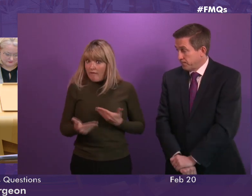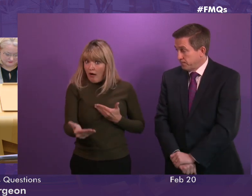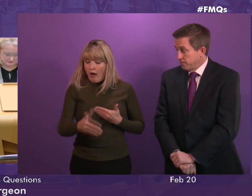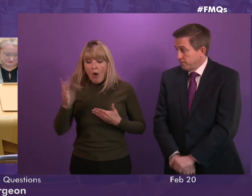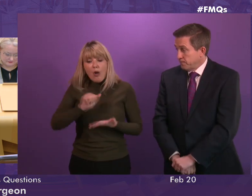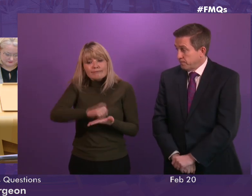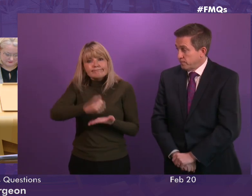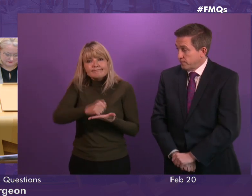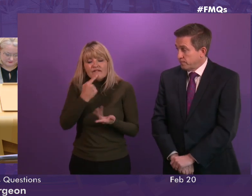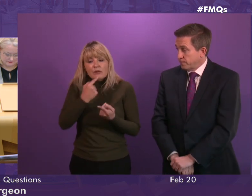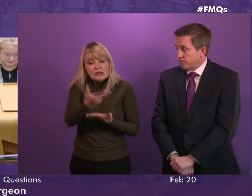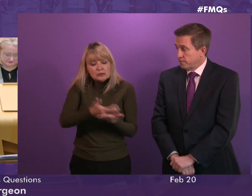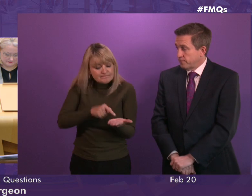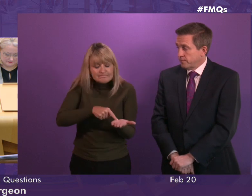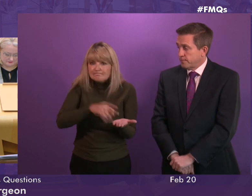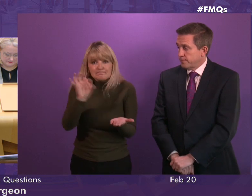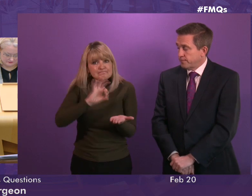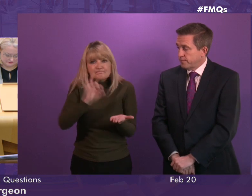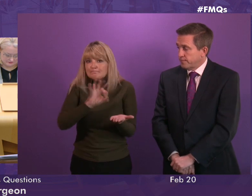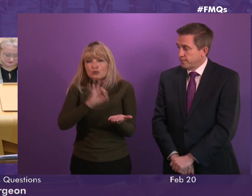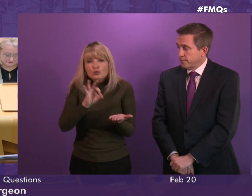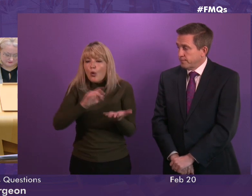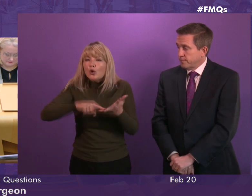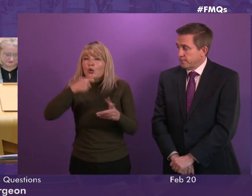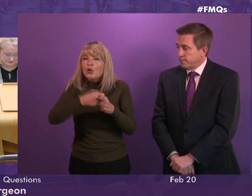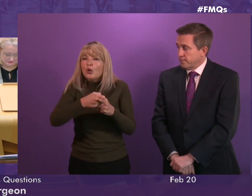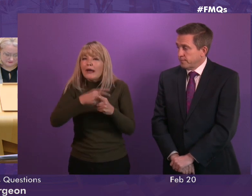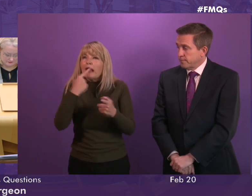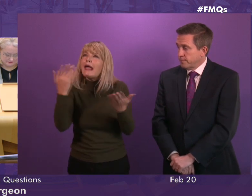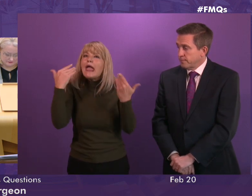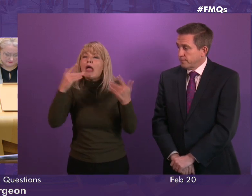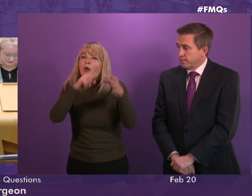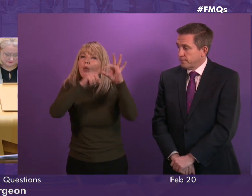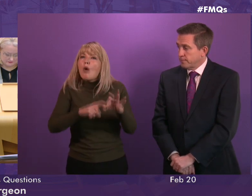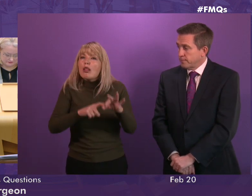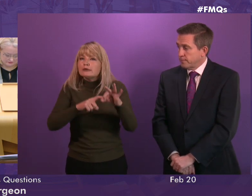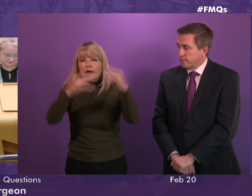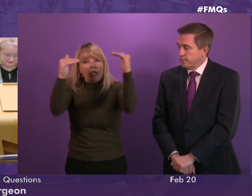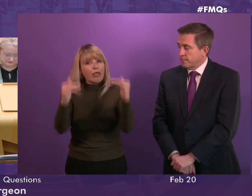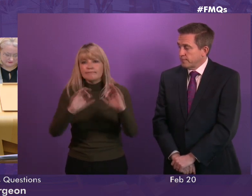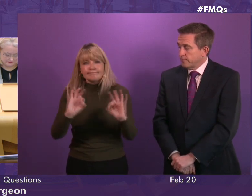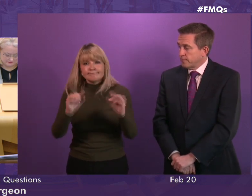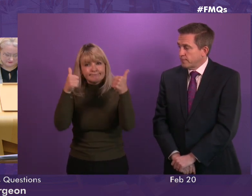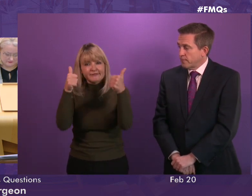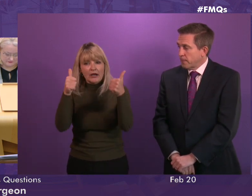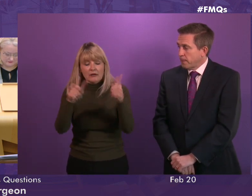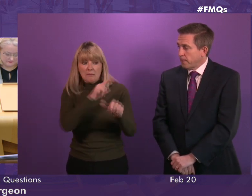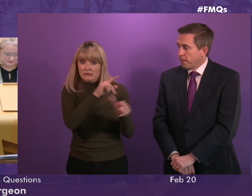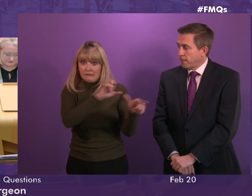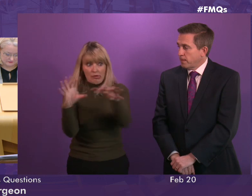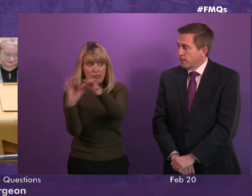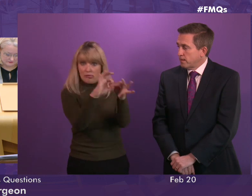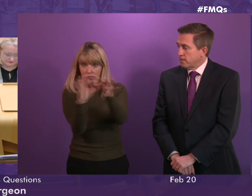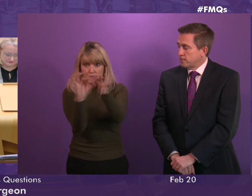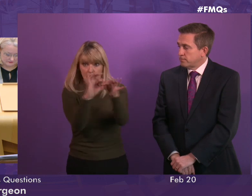published data suggests that there has been no breach of United Kingdom air quality standards. The Scottish Government is staying in close contact with the regulators. I hope that members